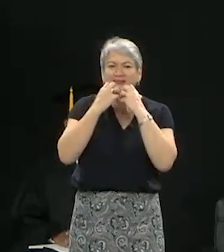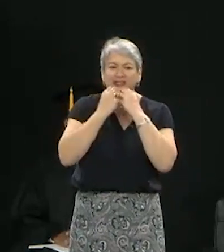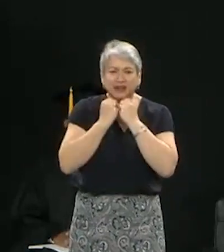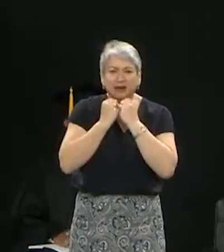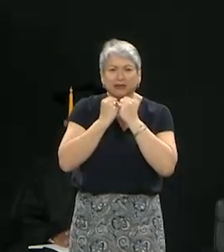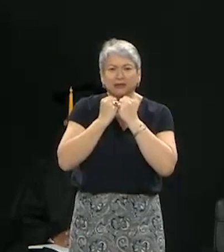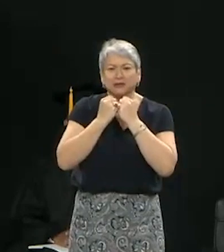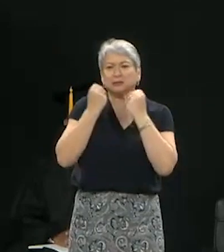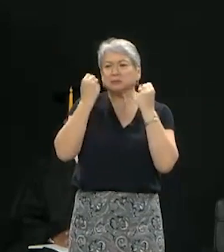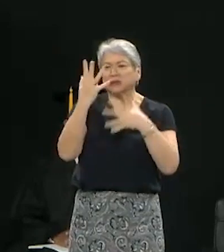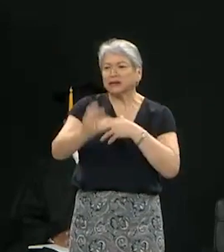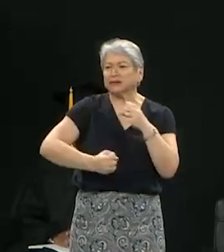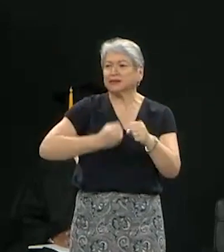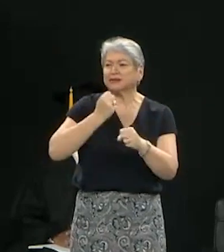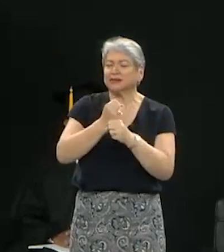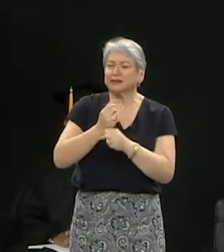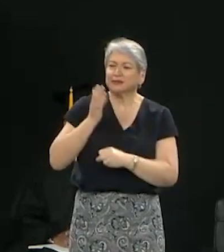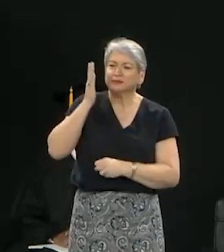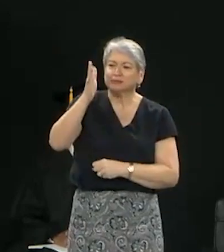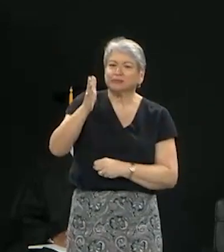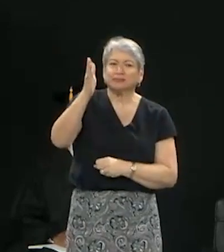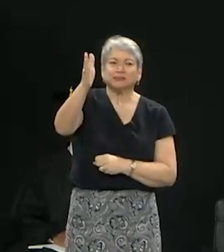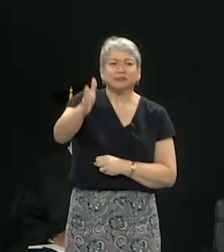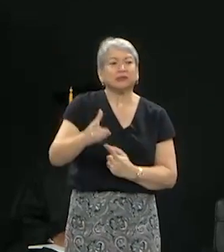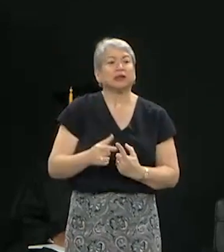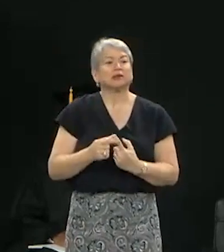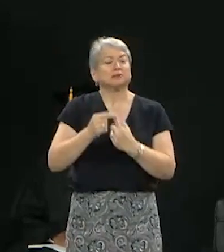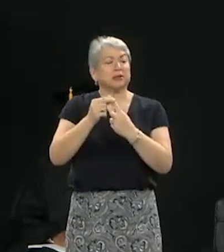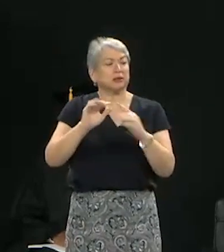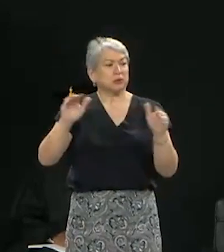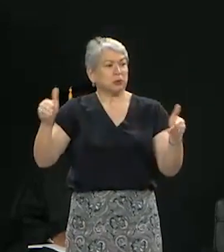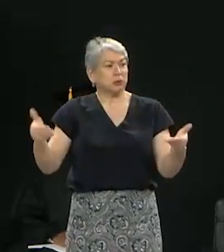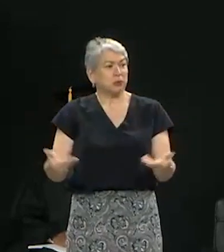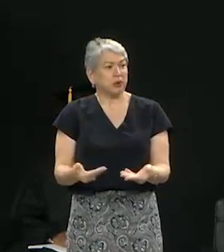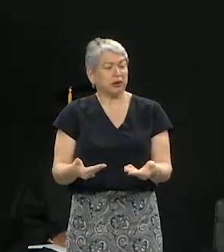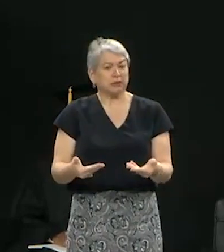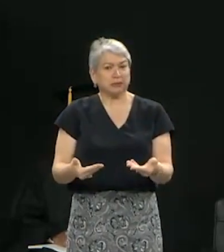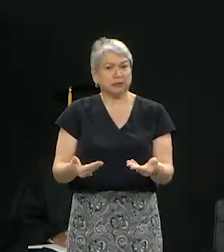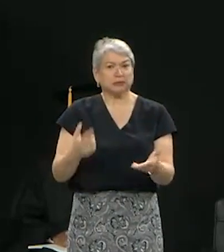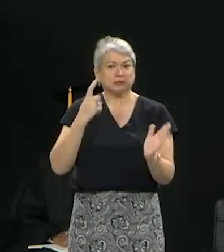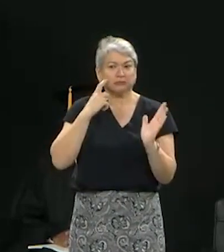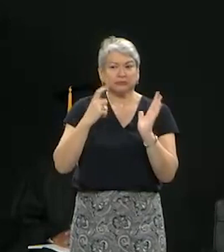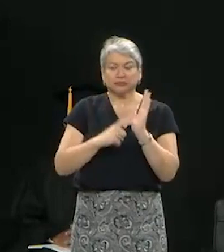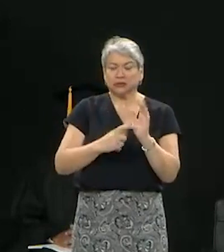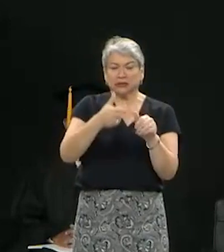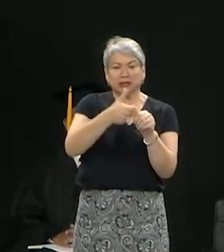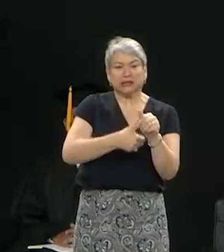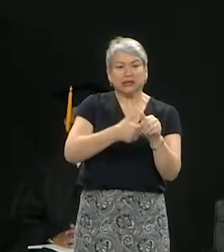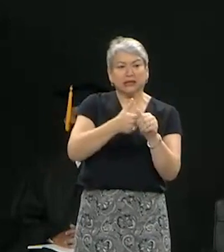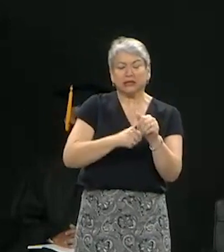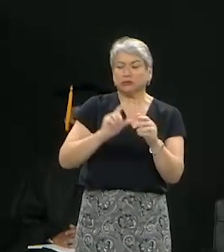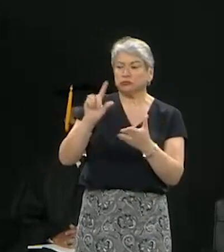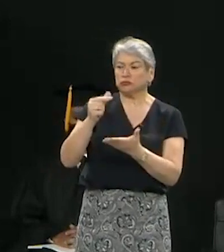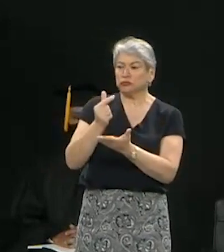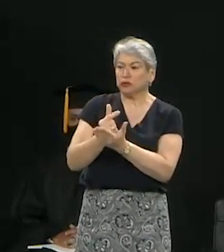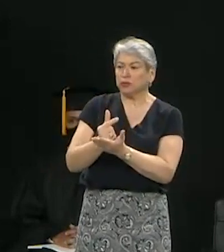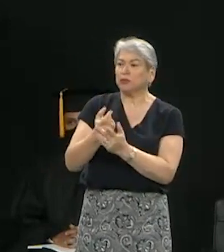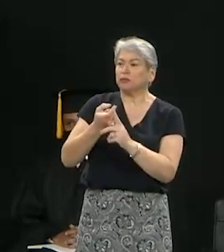I'd like to extend a special welcome and acknowledgement to each graduate from our Spring 2020,